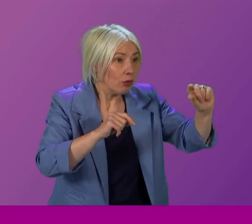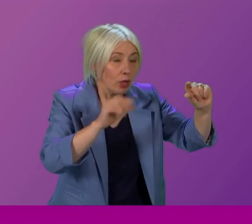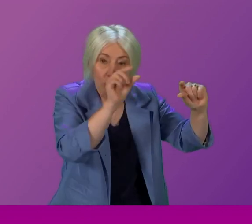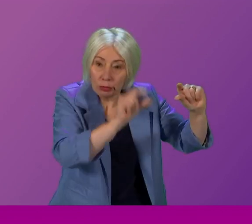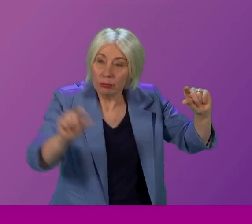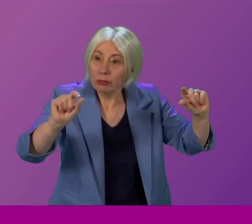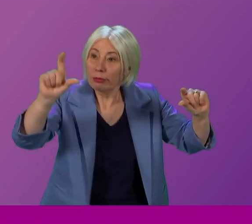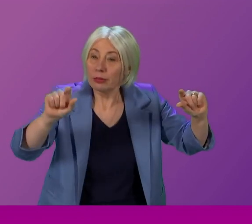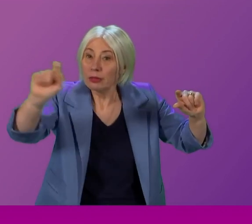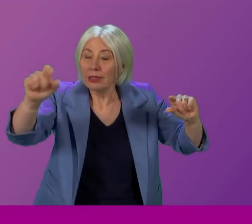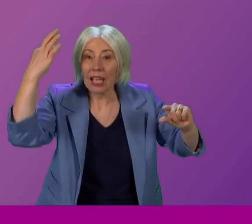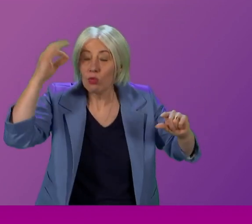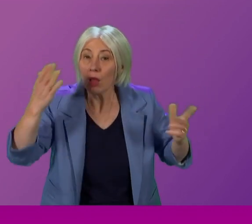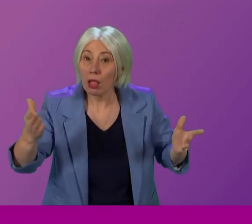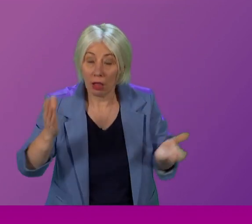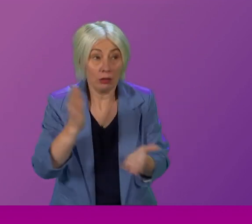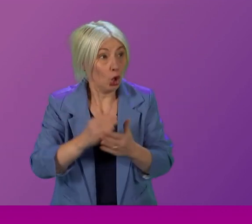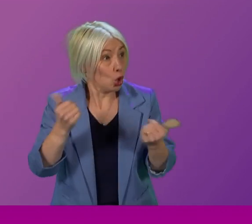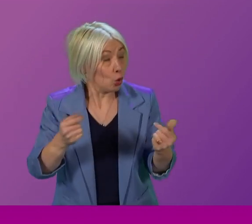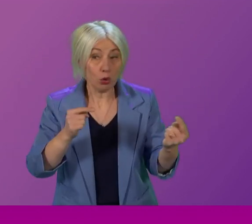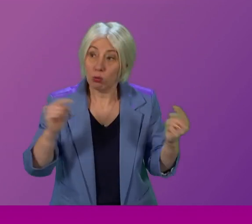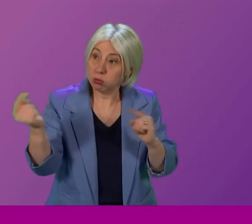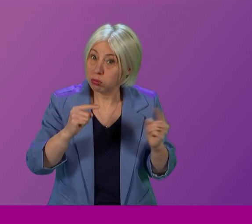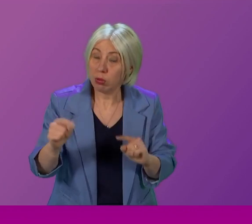legitimate debates. However, if members want to be credible in such debates,